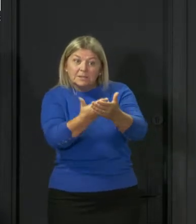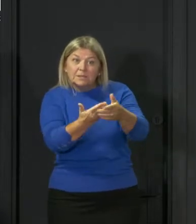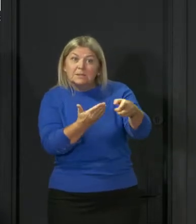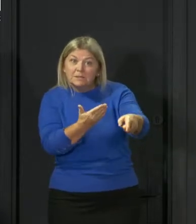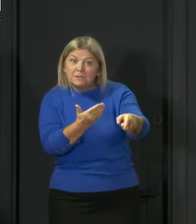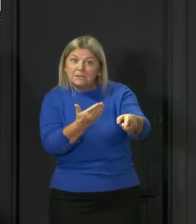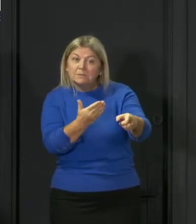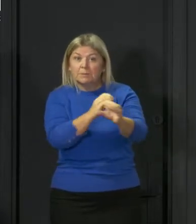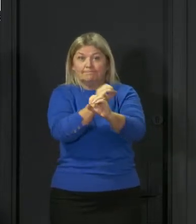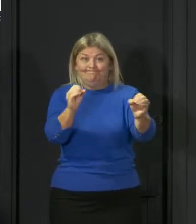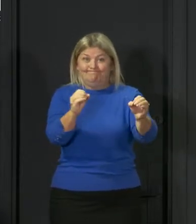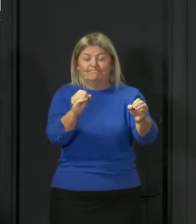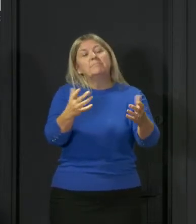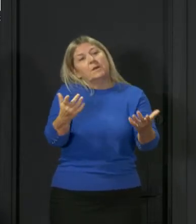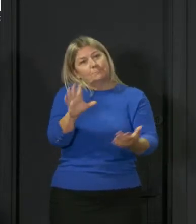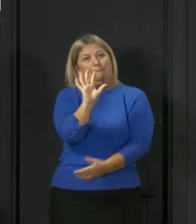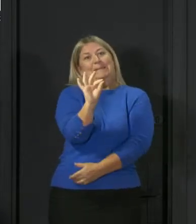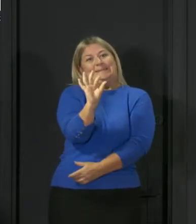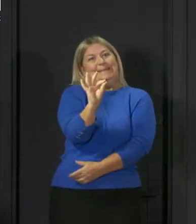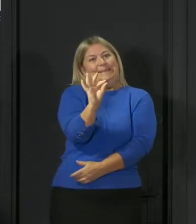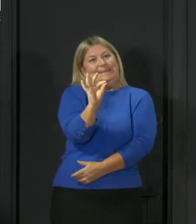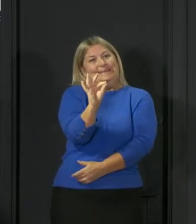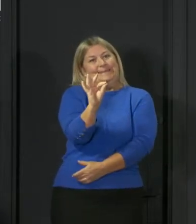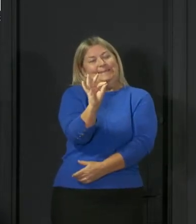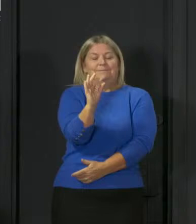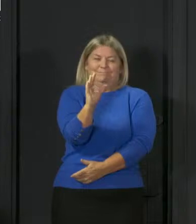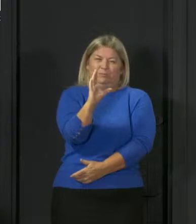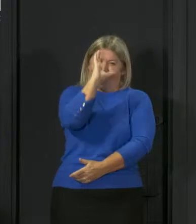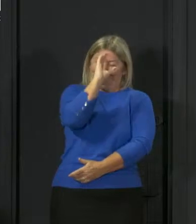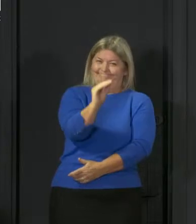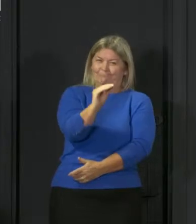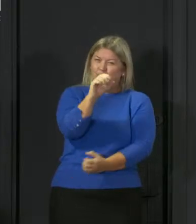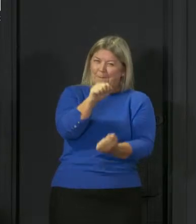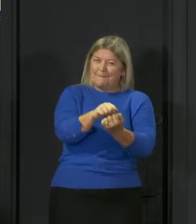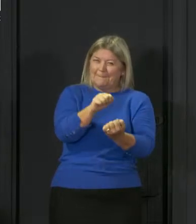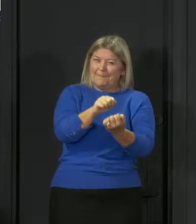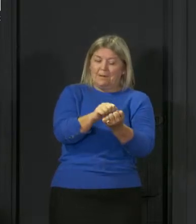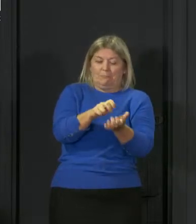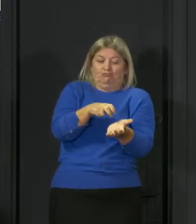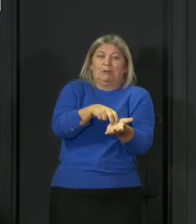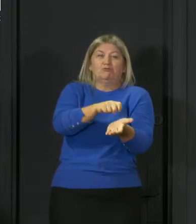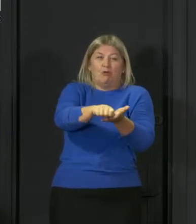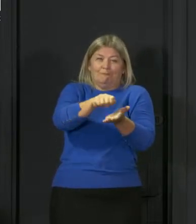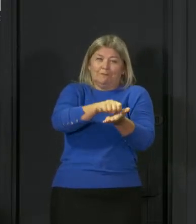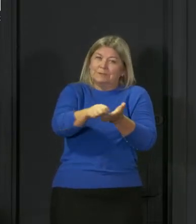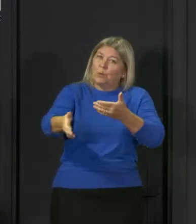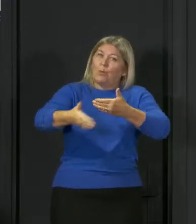this is a Monday, I will give the usual caveat, registration offices tend to be closed on Sunday,